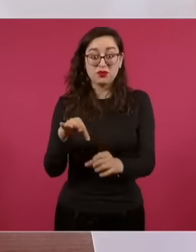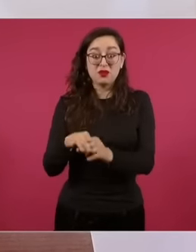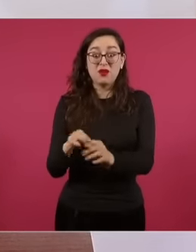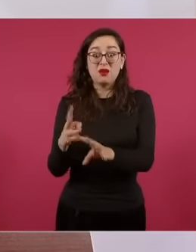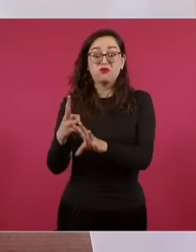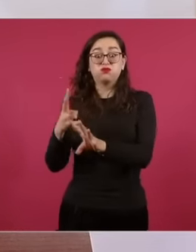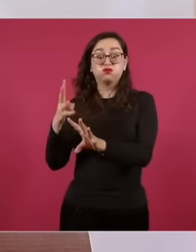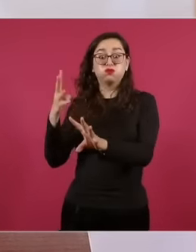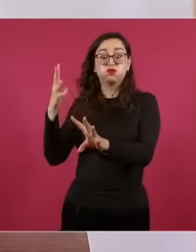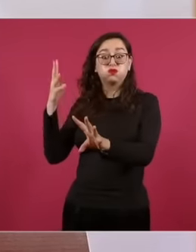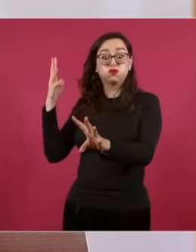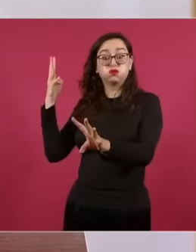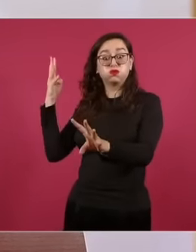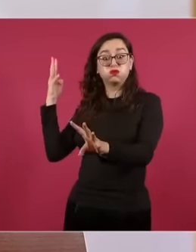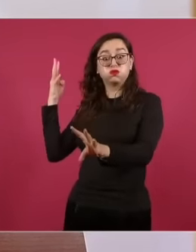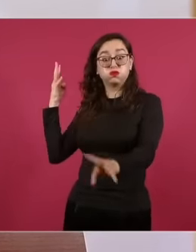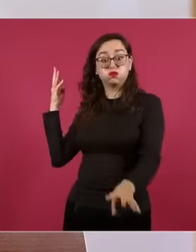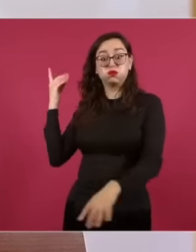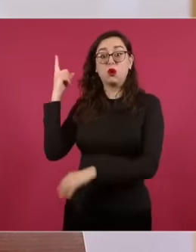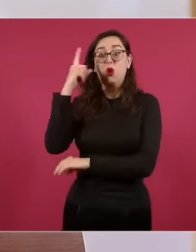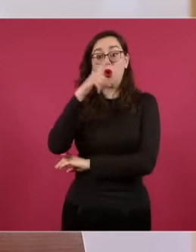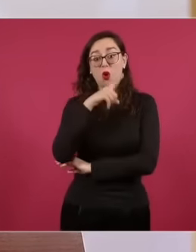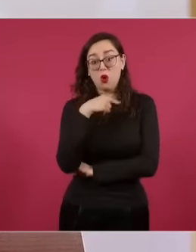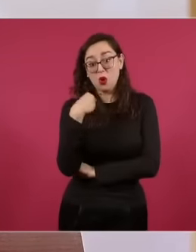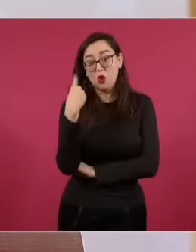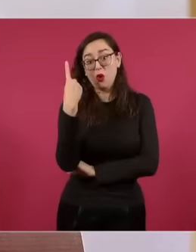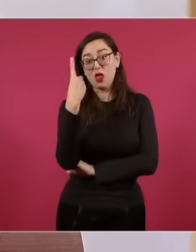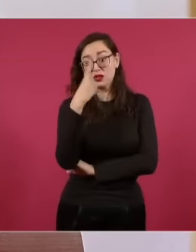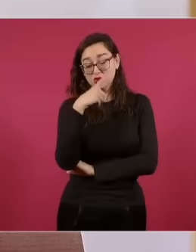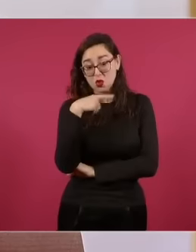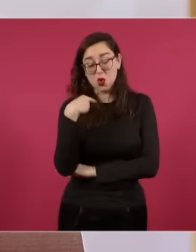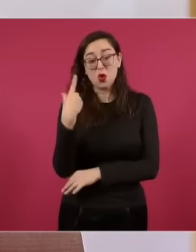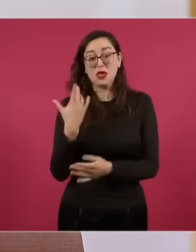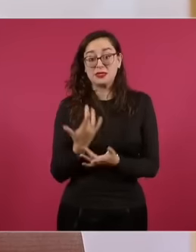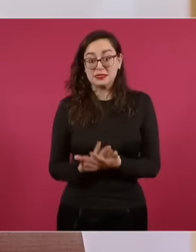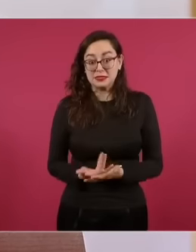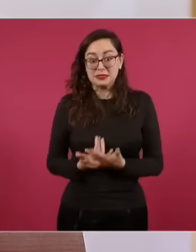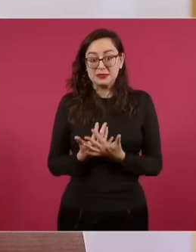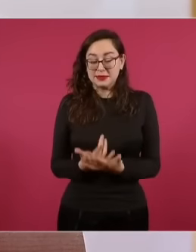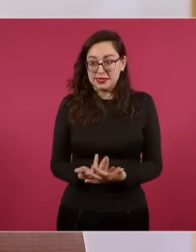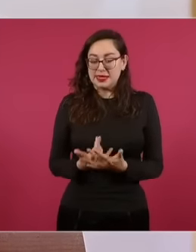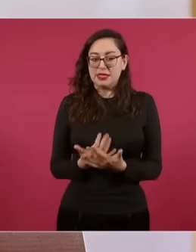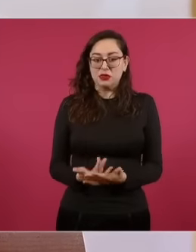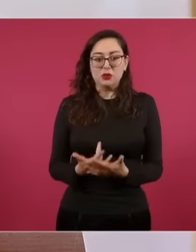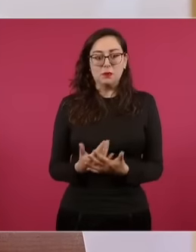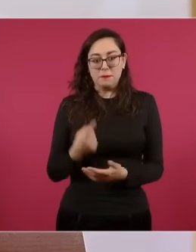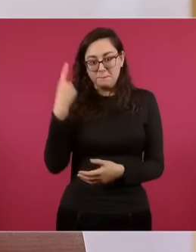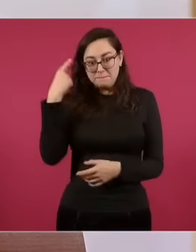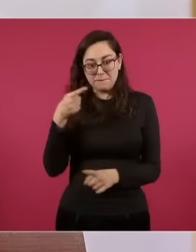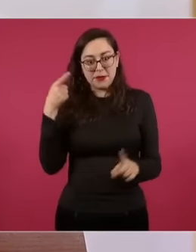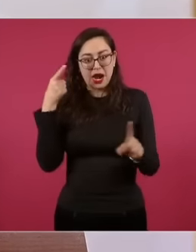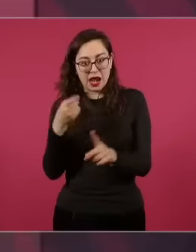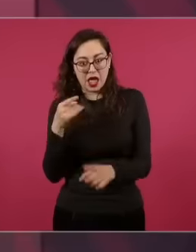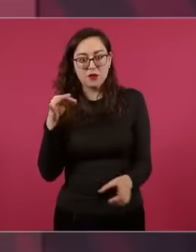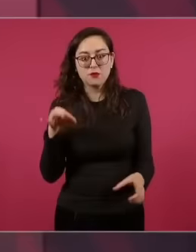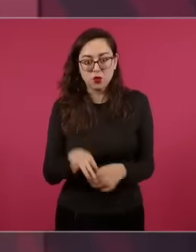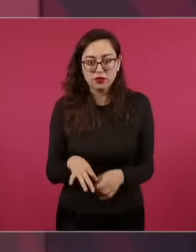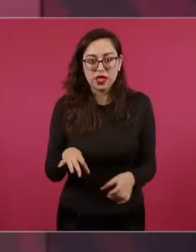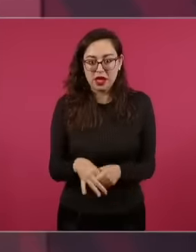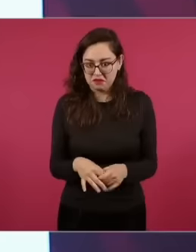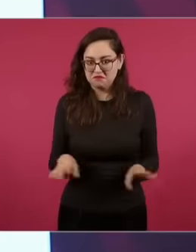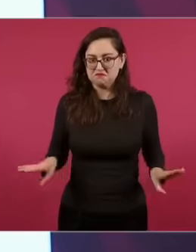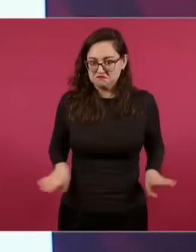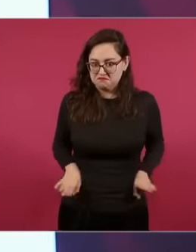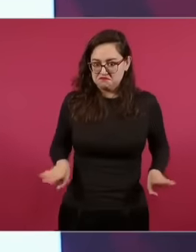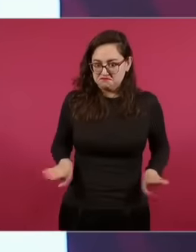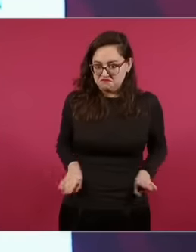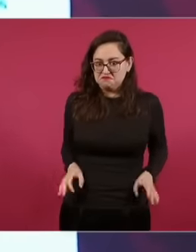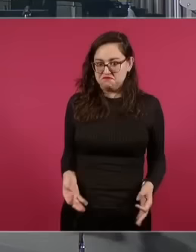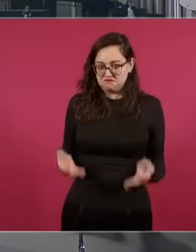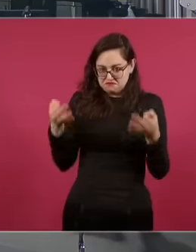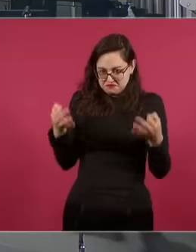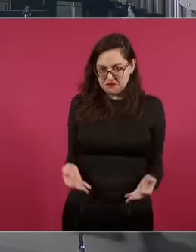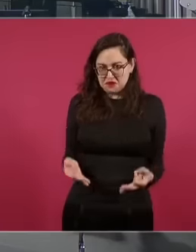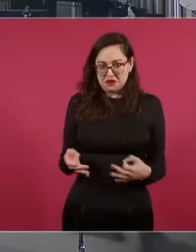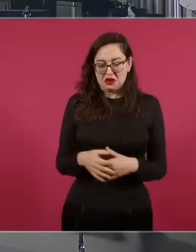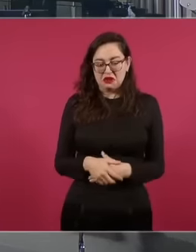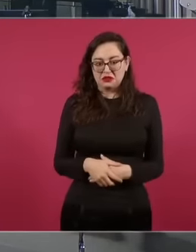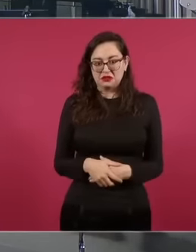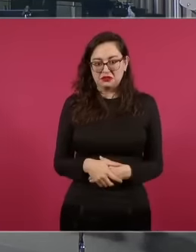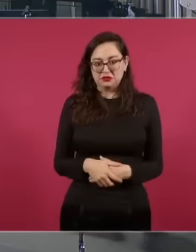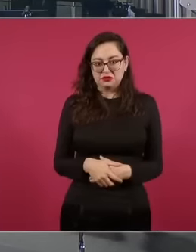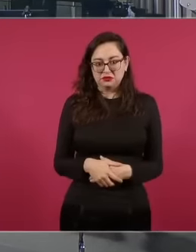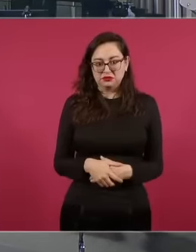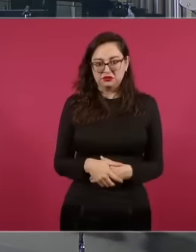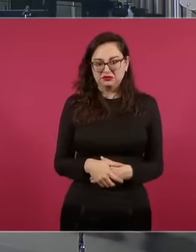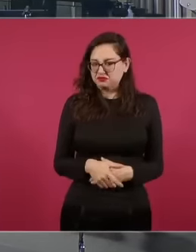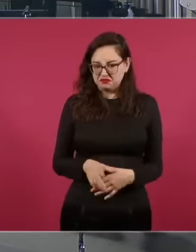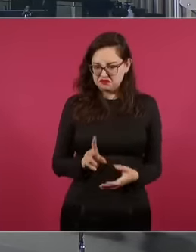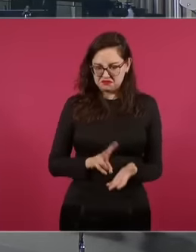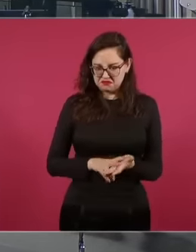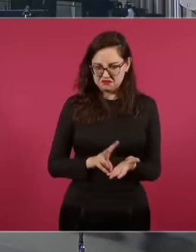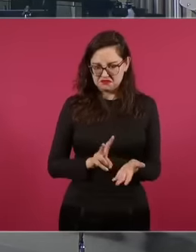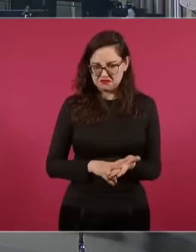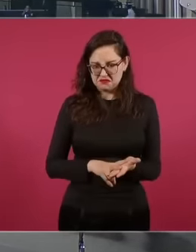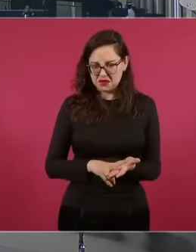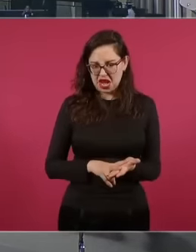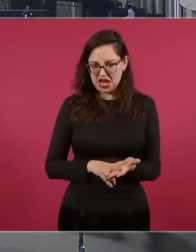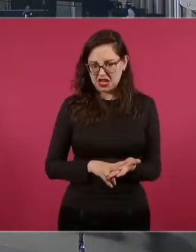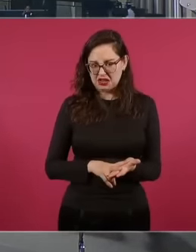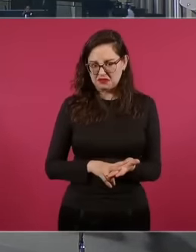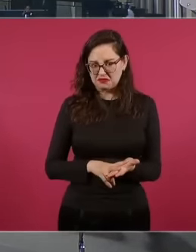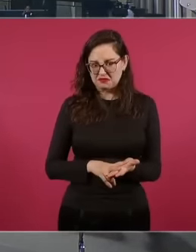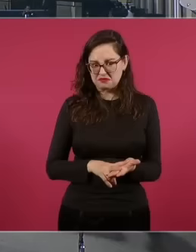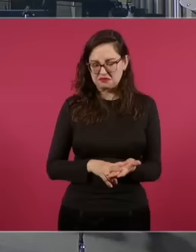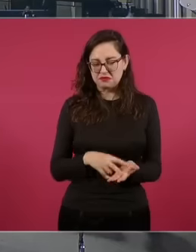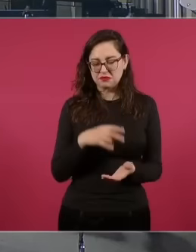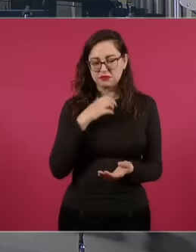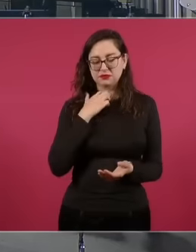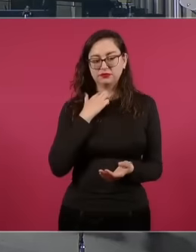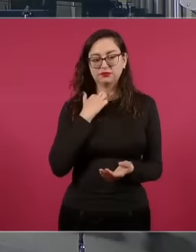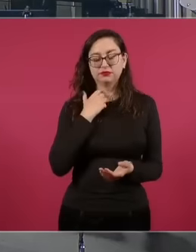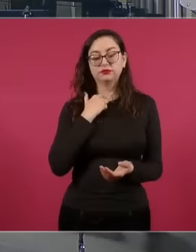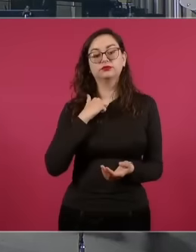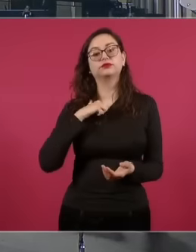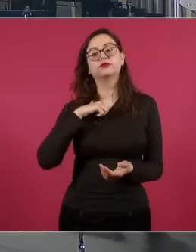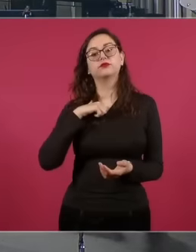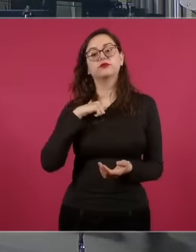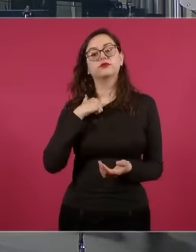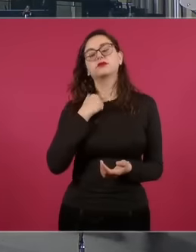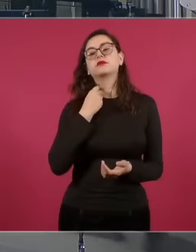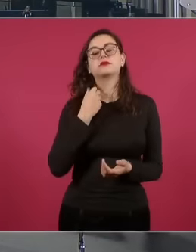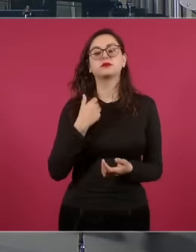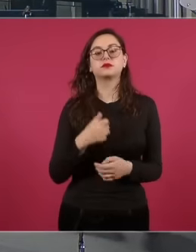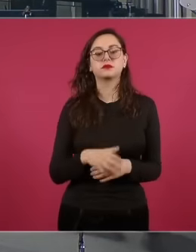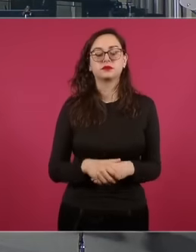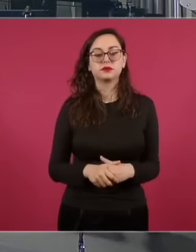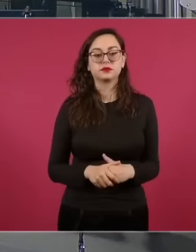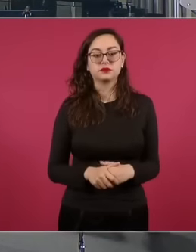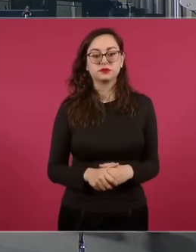in line for hours because they wanted to vote as good citizens. No, these 60 million who